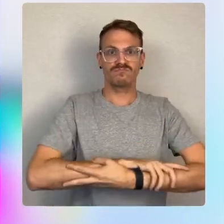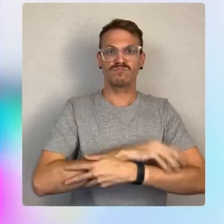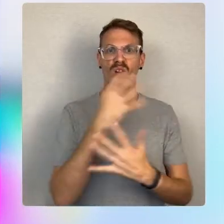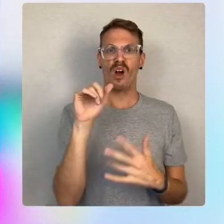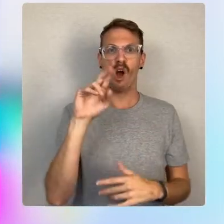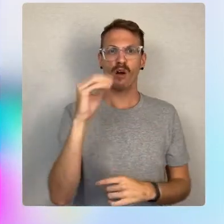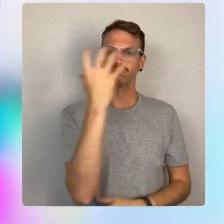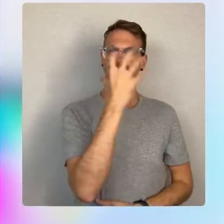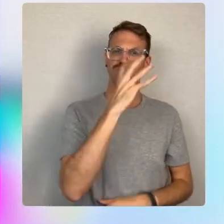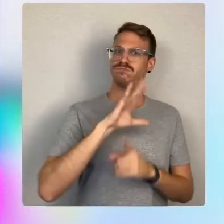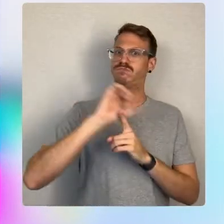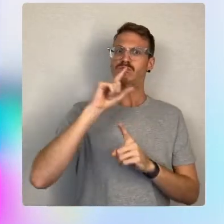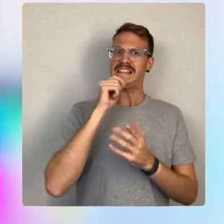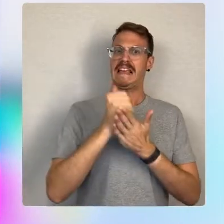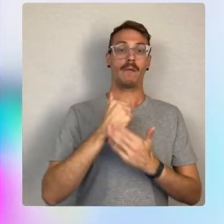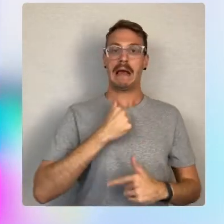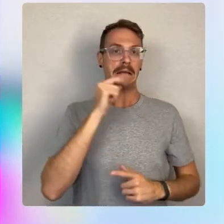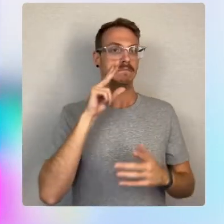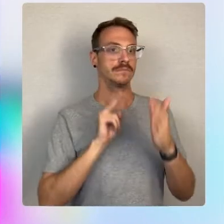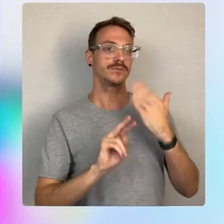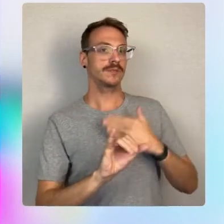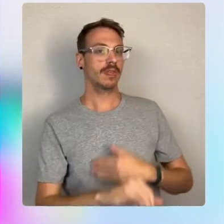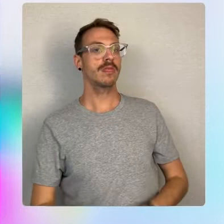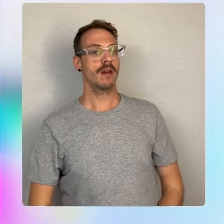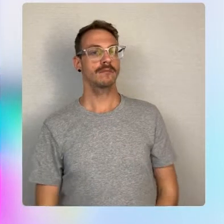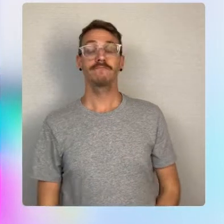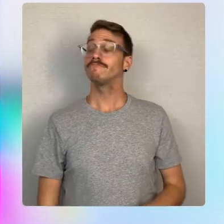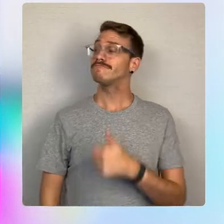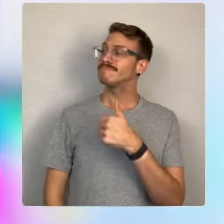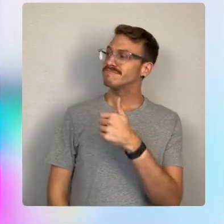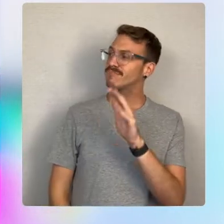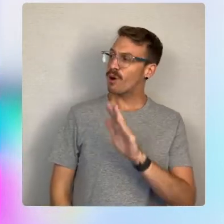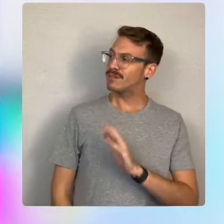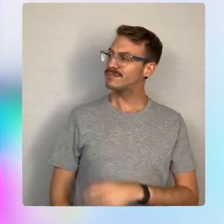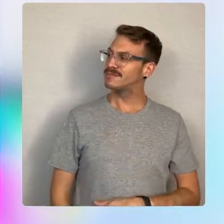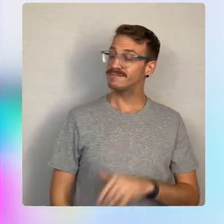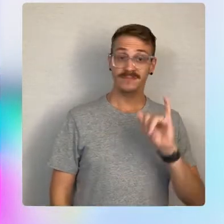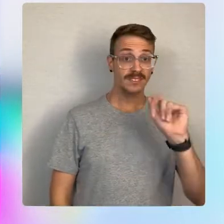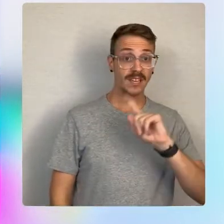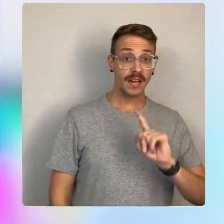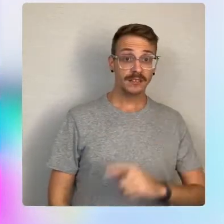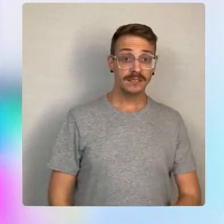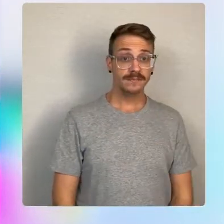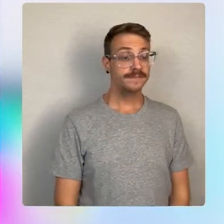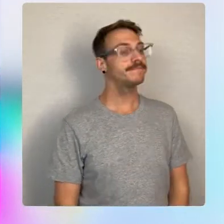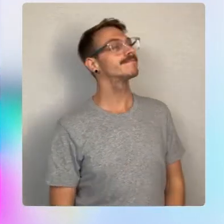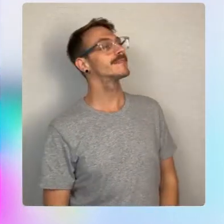and that's not something I was really expecting. Awesome, and, Yagiz? Oh yes,